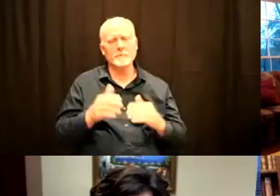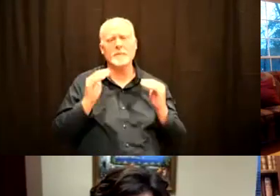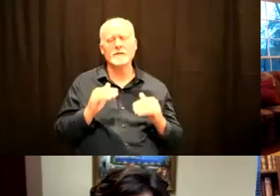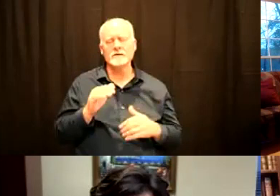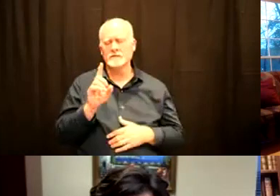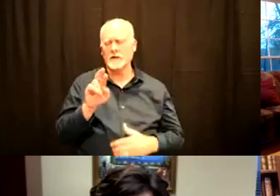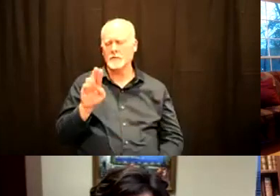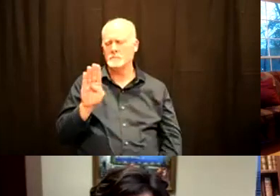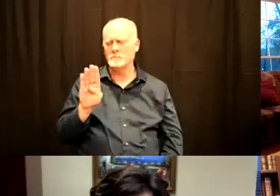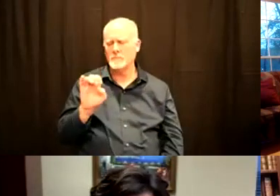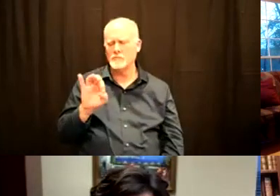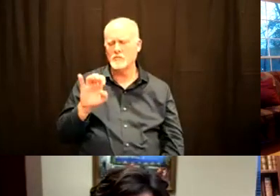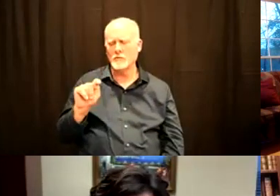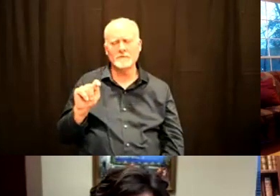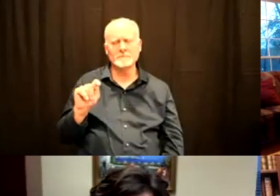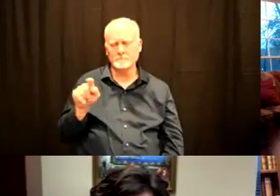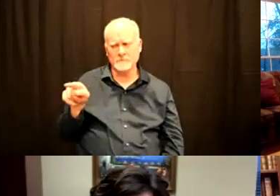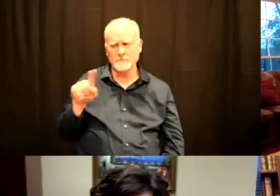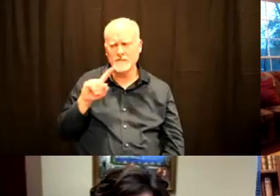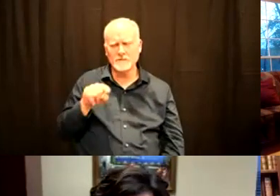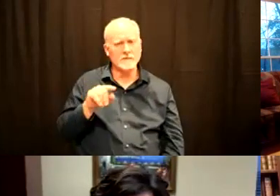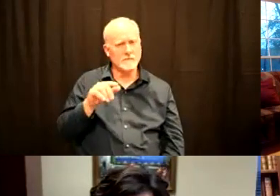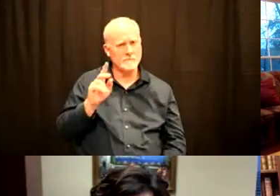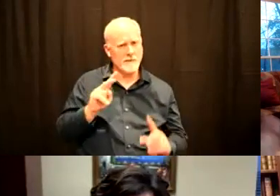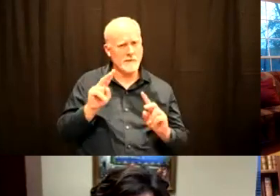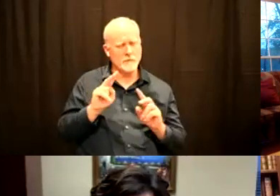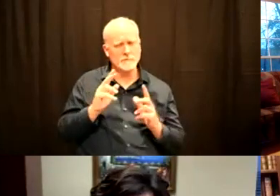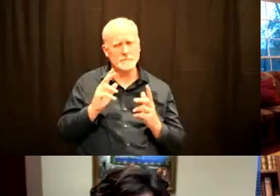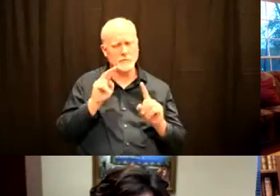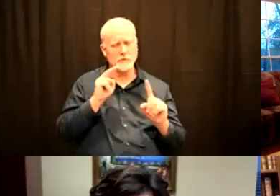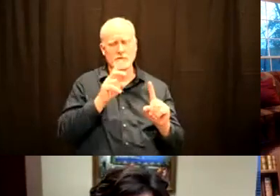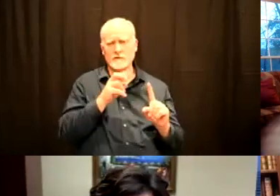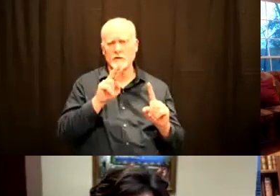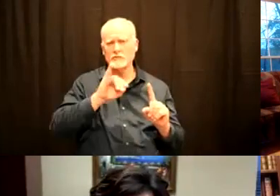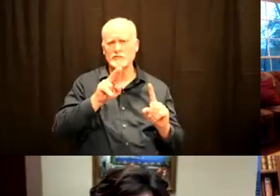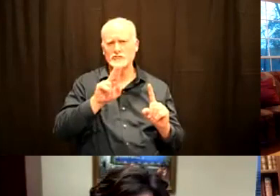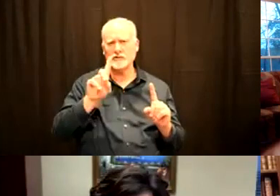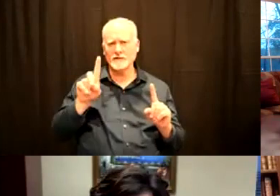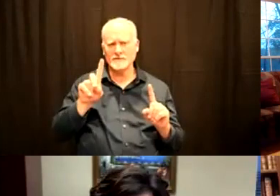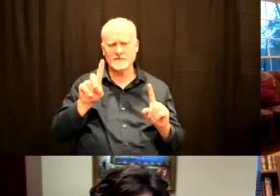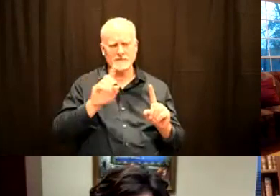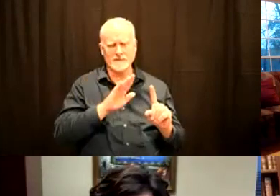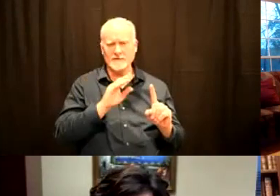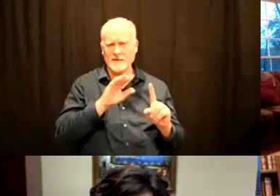you could best respond people are looking at dr judd's data and concerned about our decision